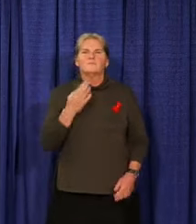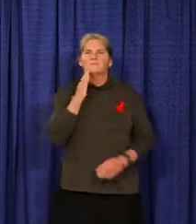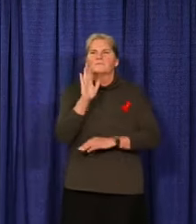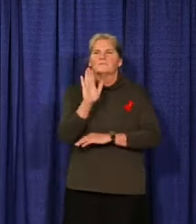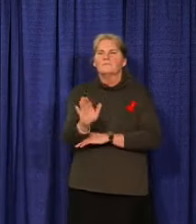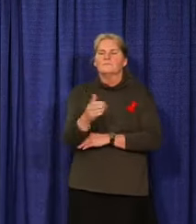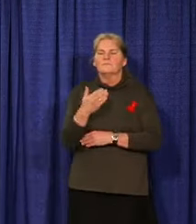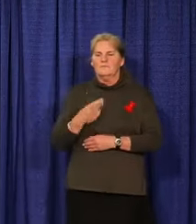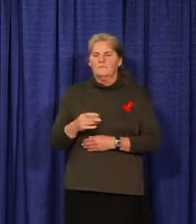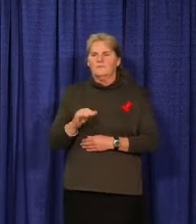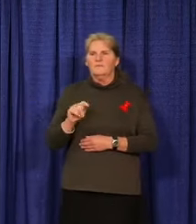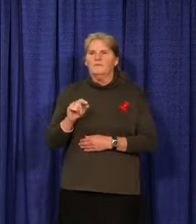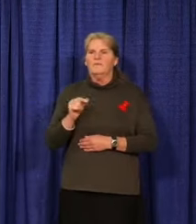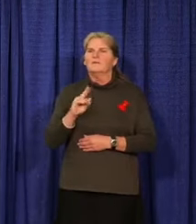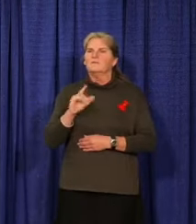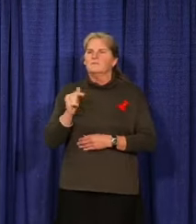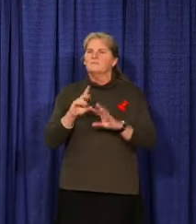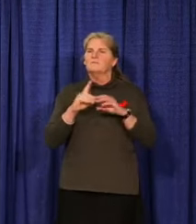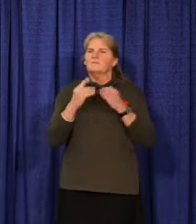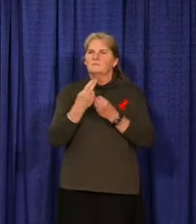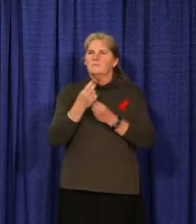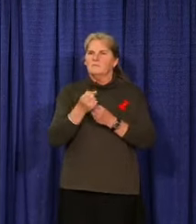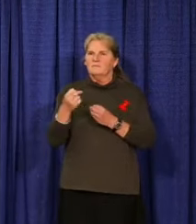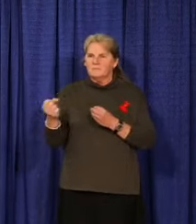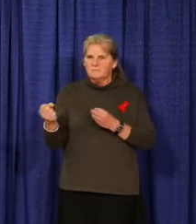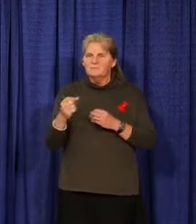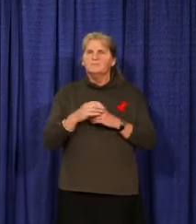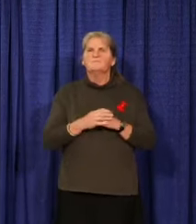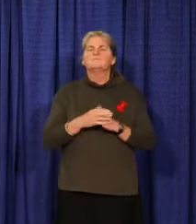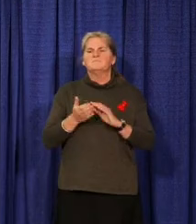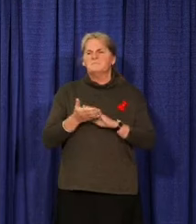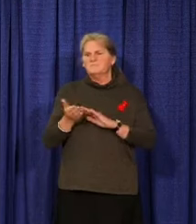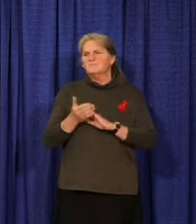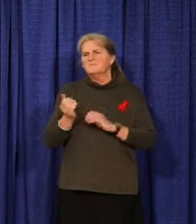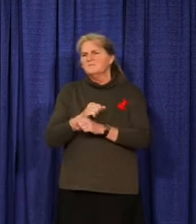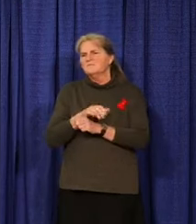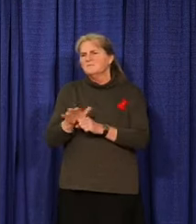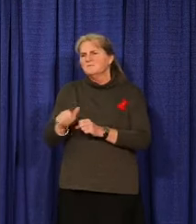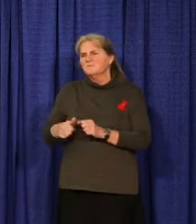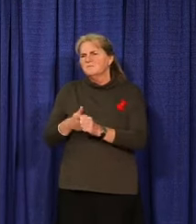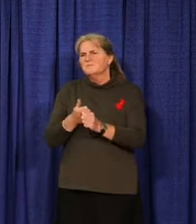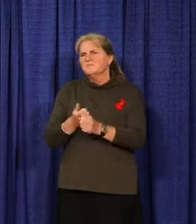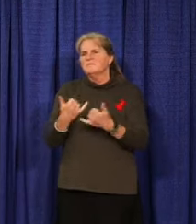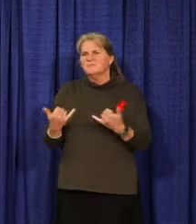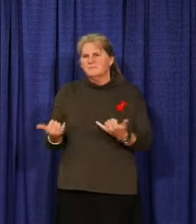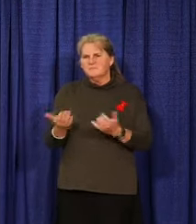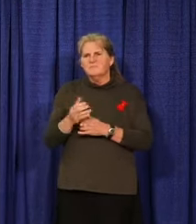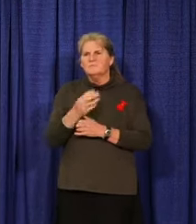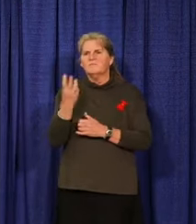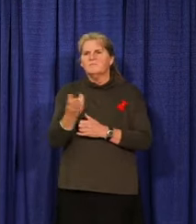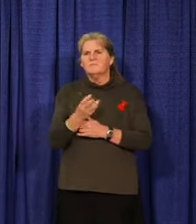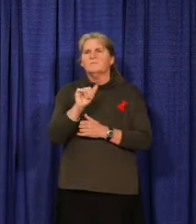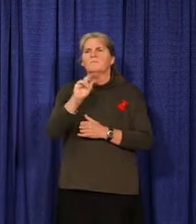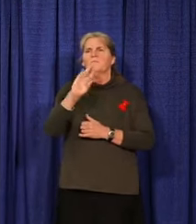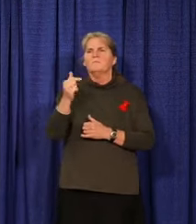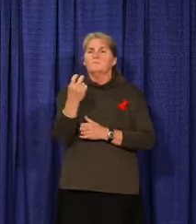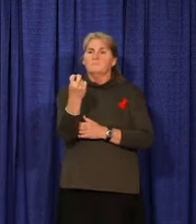Pat: Good afternoon. I am Pat Living with the Department of Health and social services and moderator for the COVID-19 update for Wednesday,